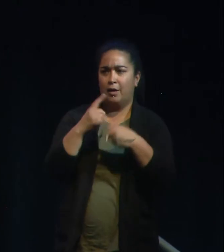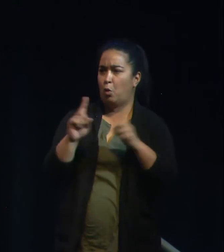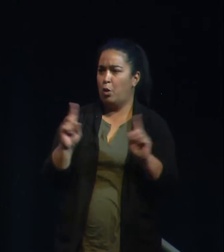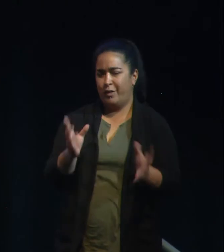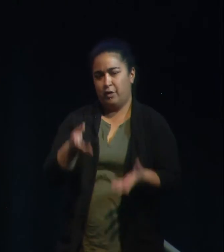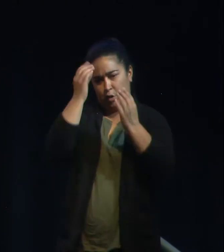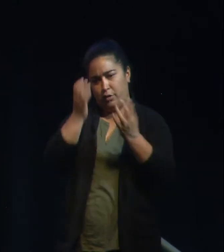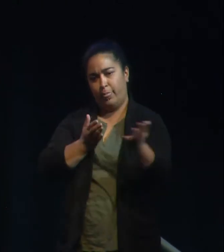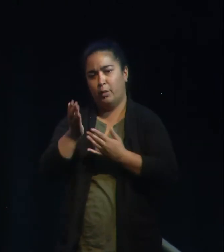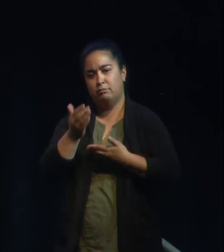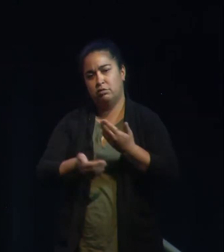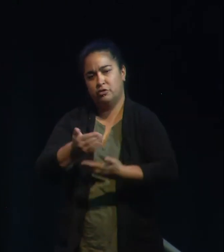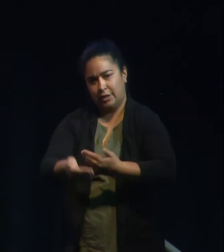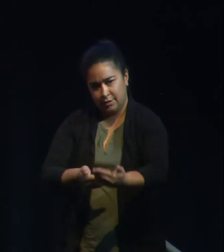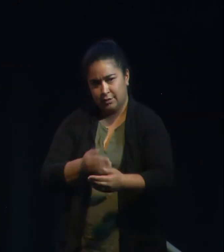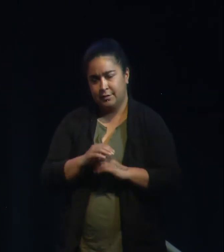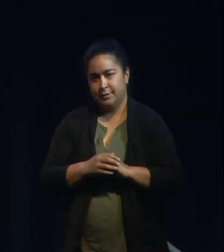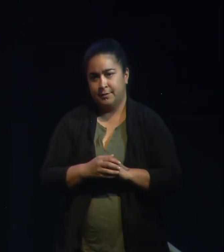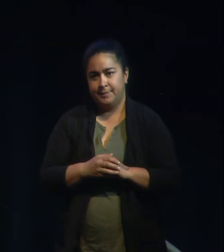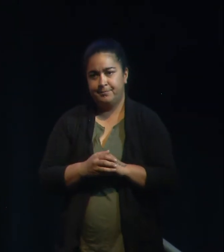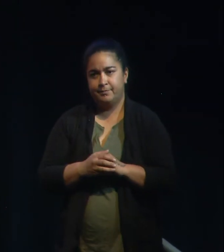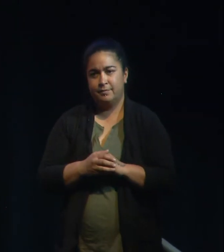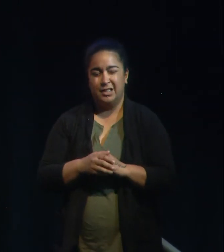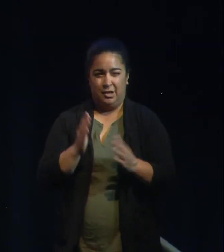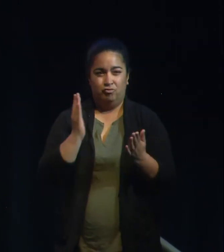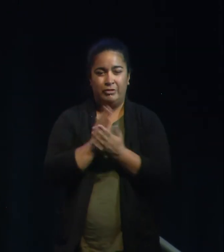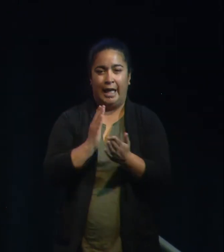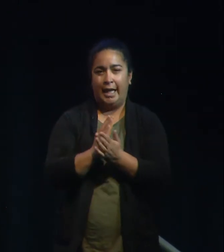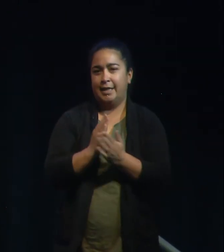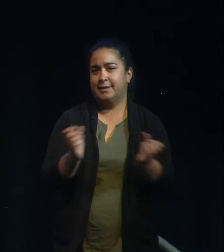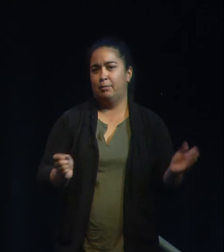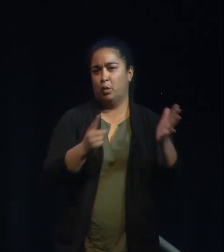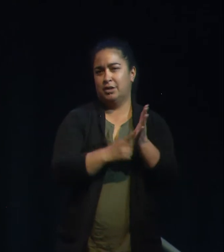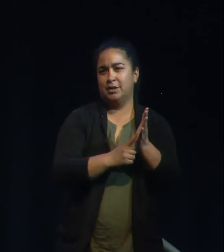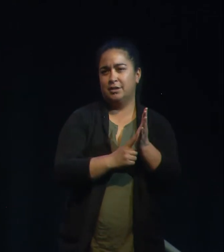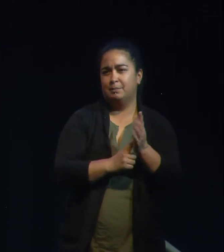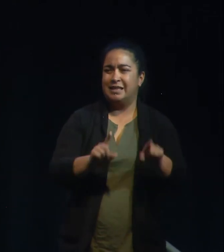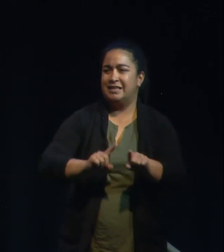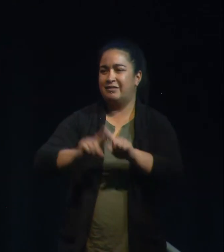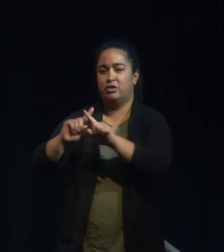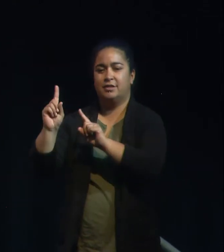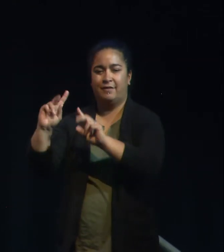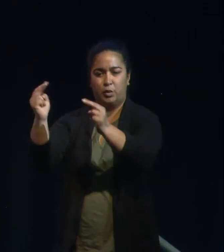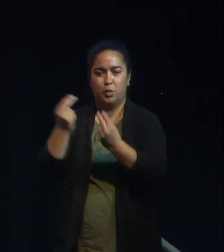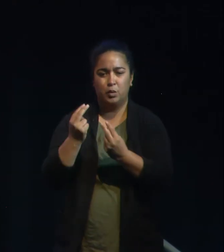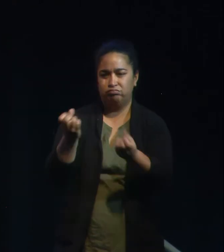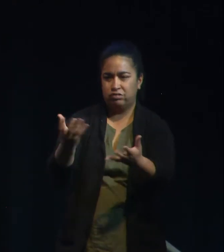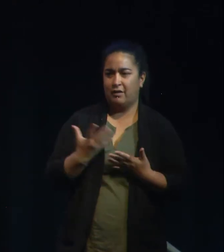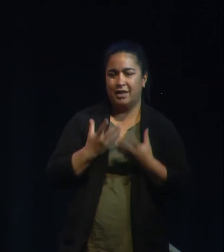learnt along the way, really importantly diversity of thought adds value and strength. It can